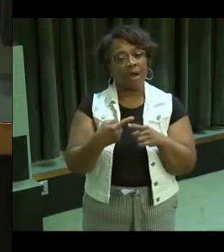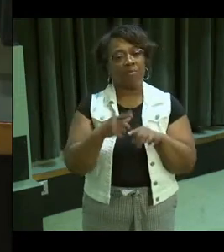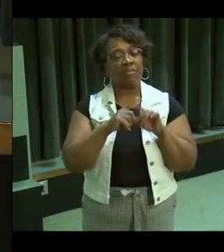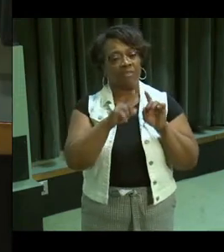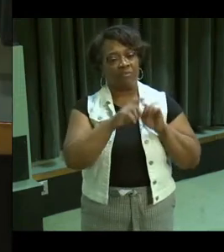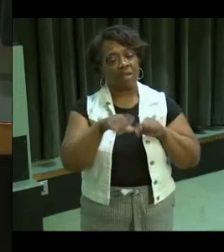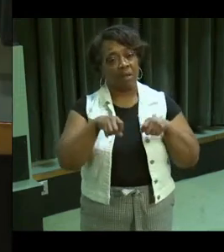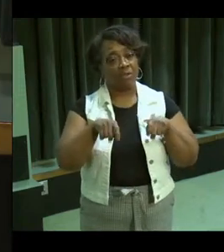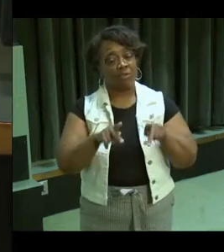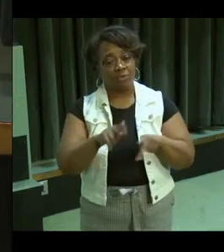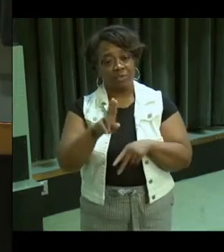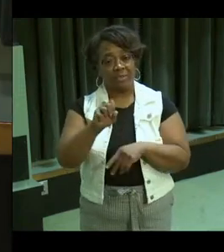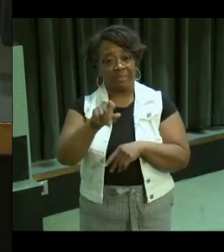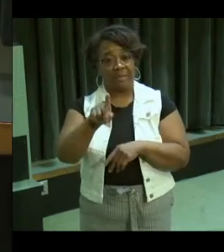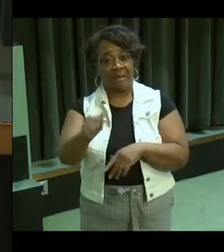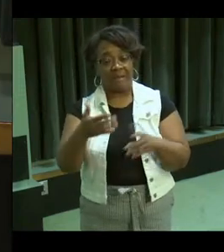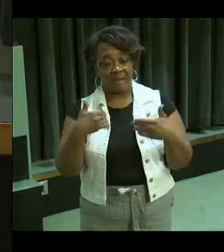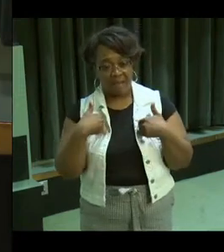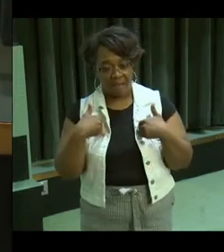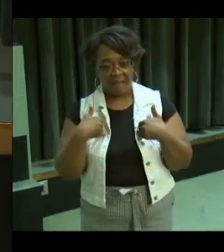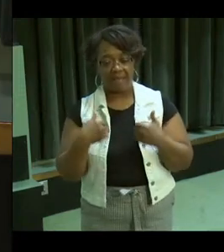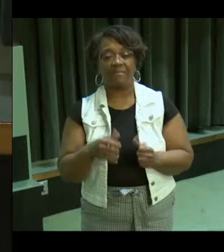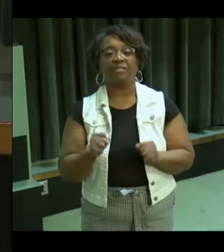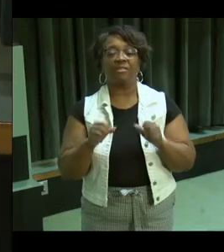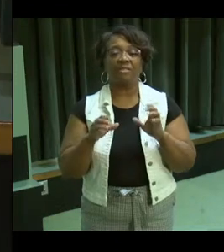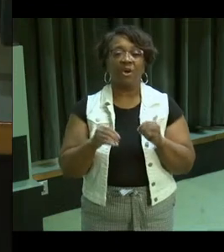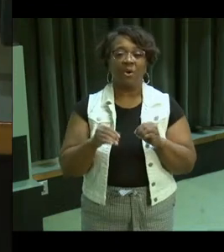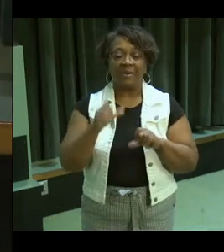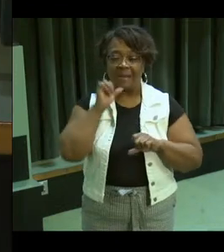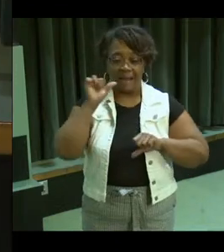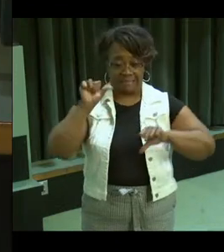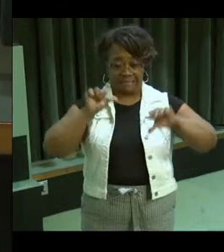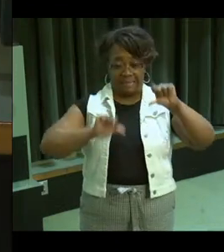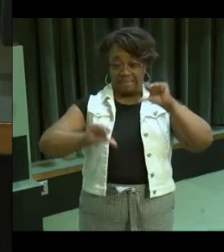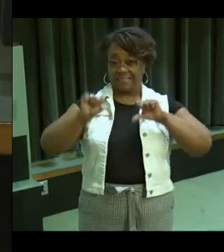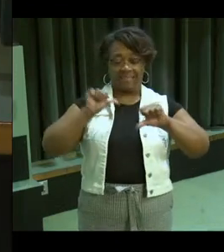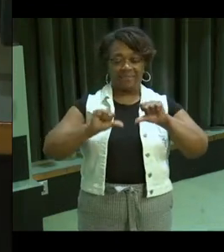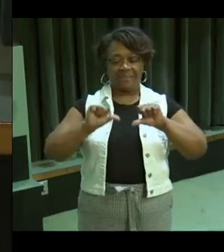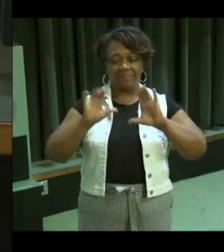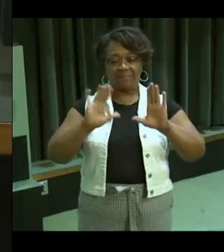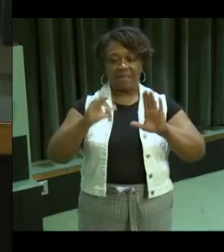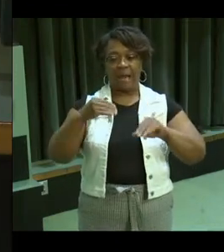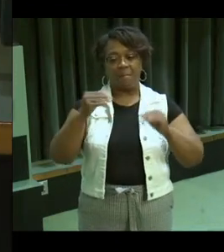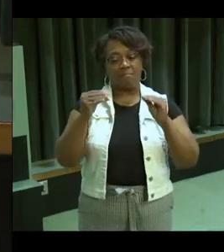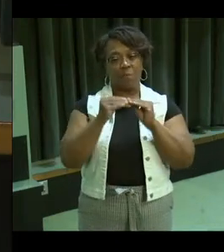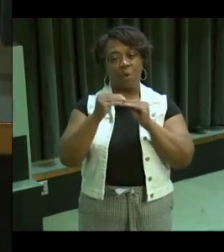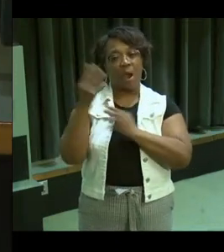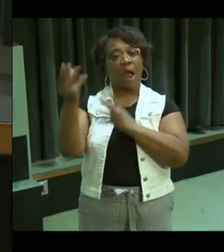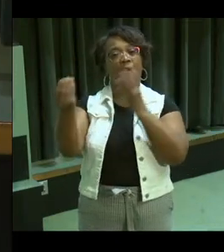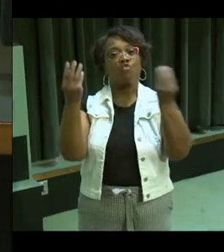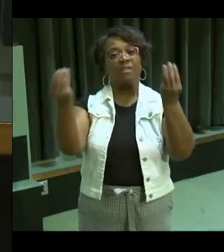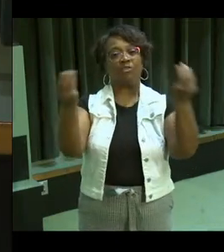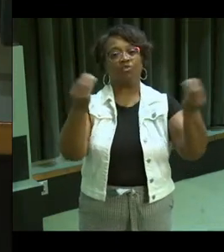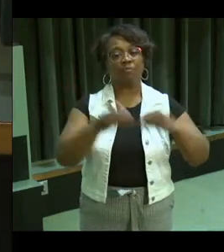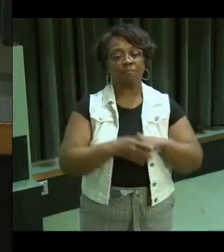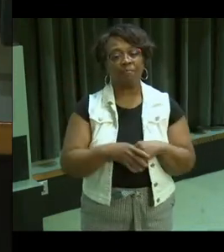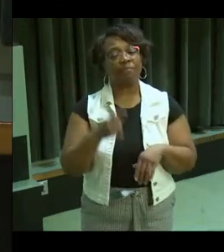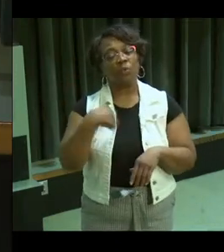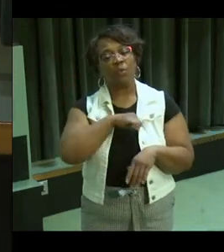USDA has for them. So I'm not scientific in that part. I'm